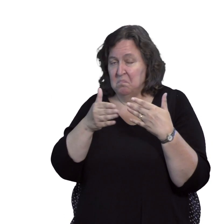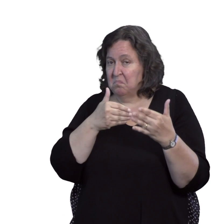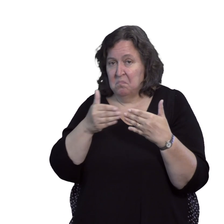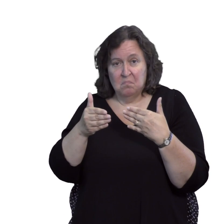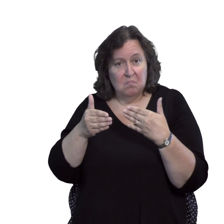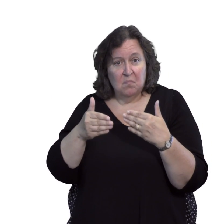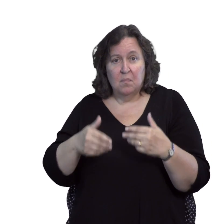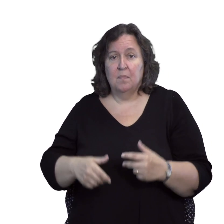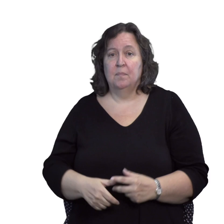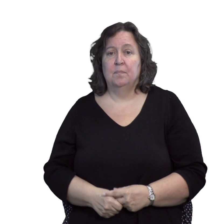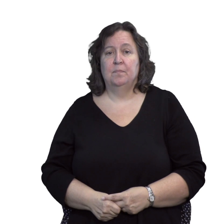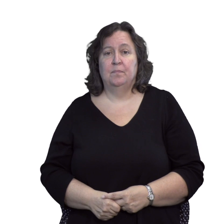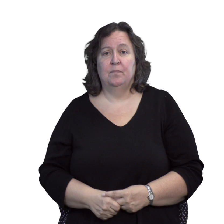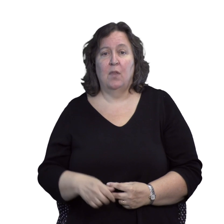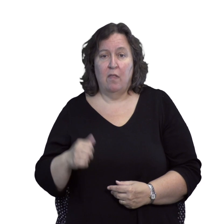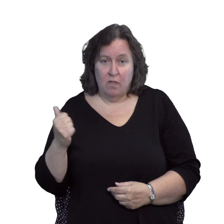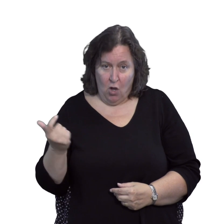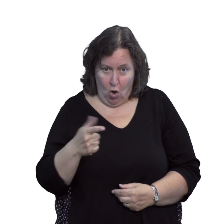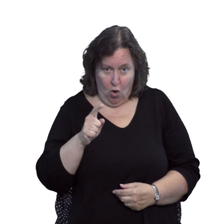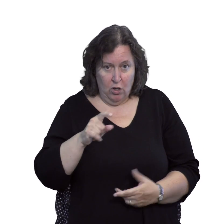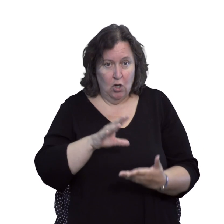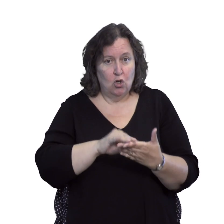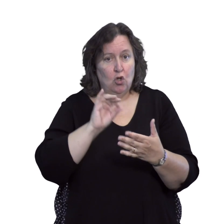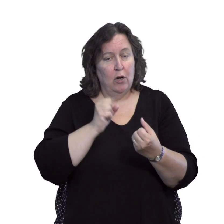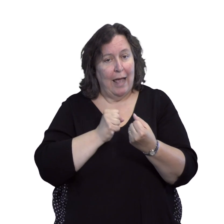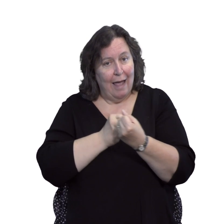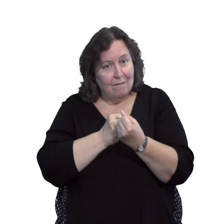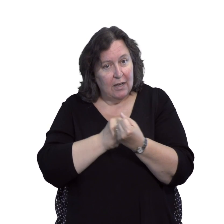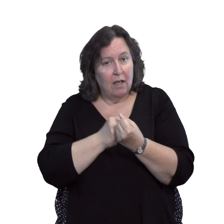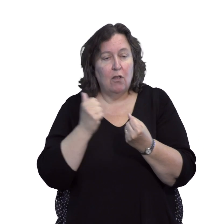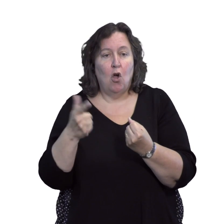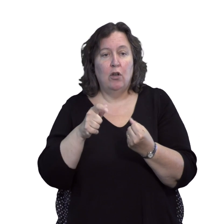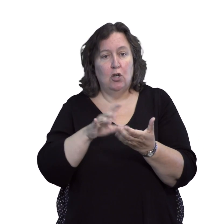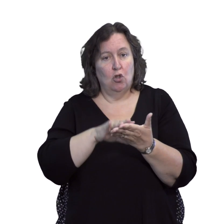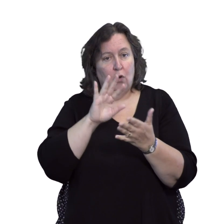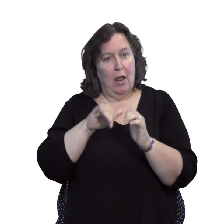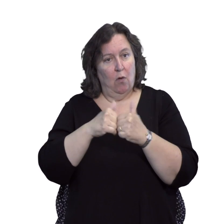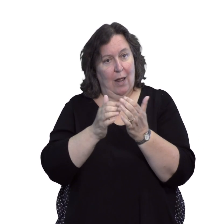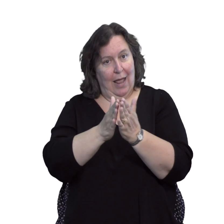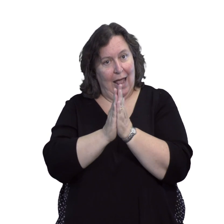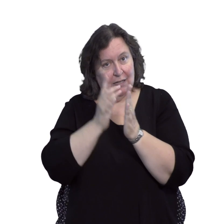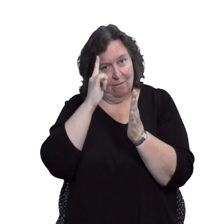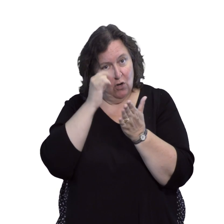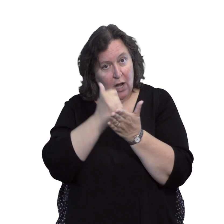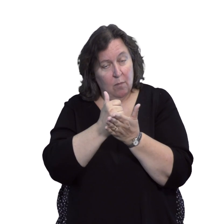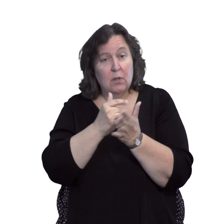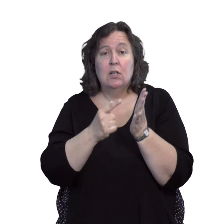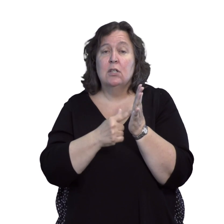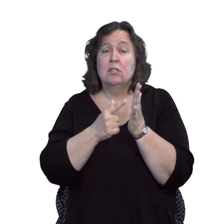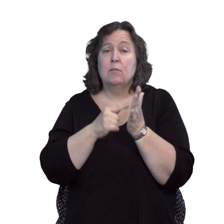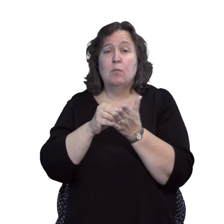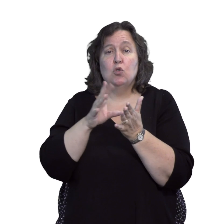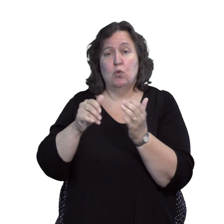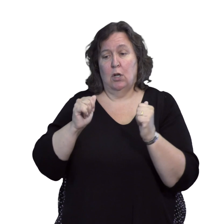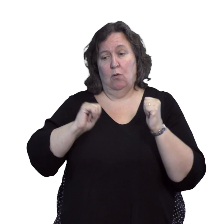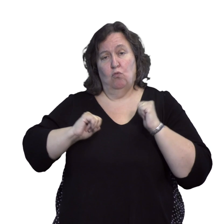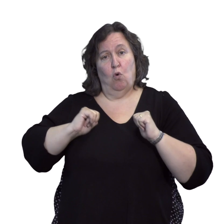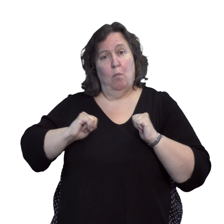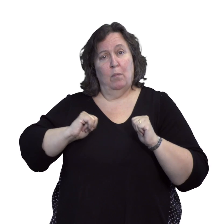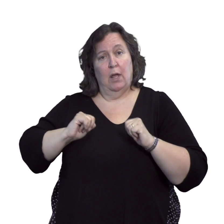it doesn’t matter. They all need to learn to advocate and ask for help. Often students need to role-play to know